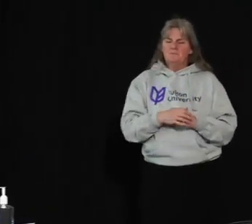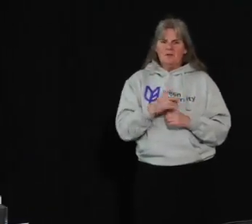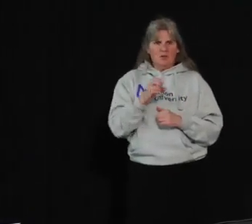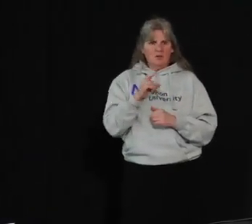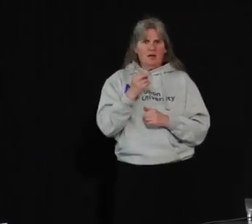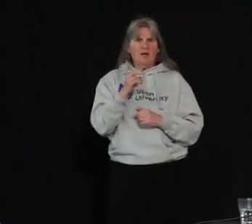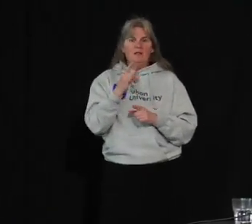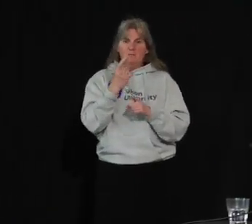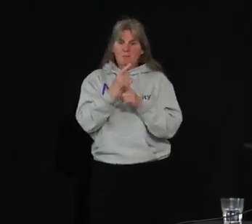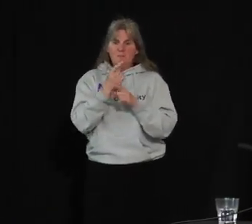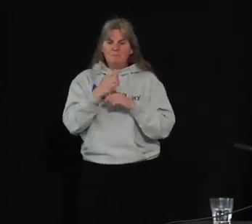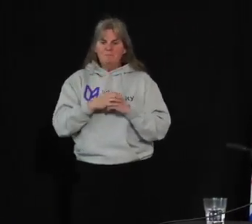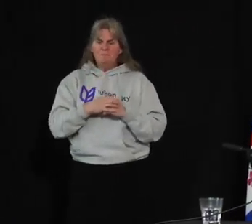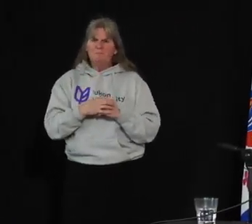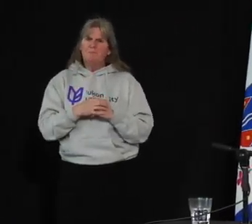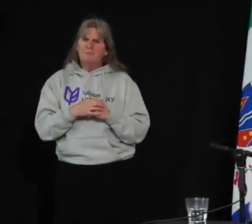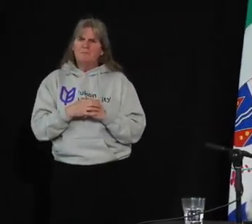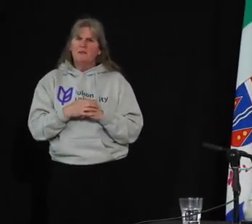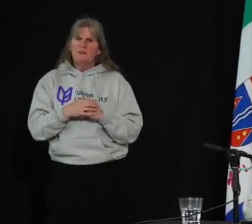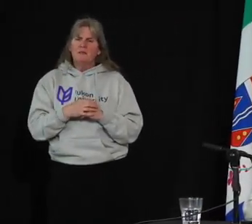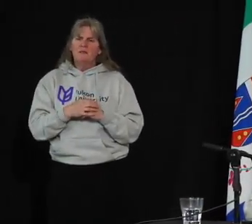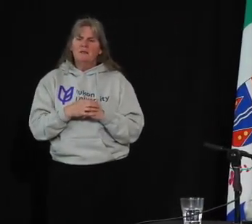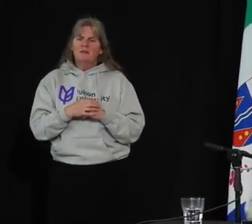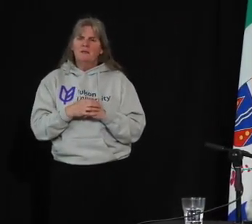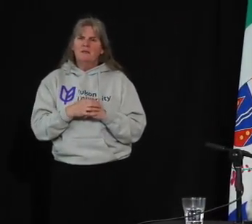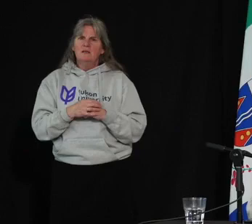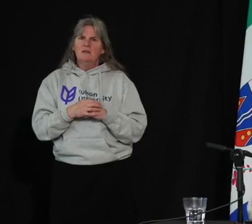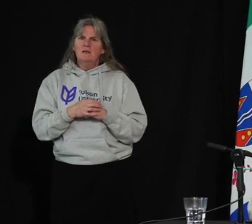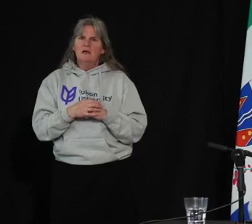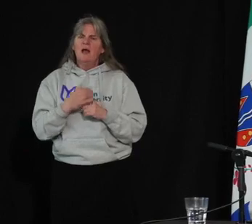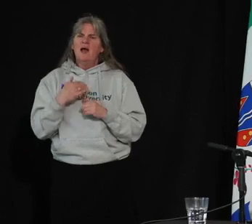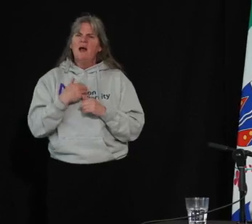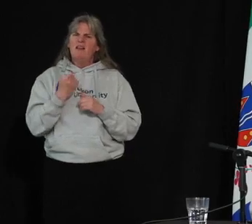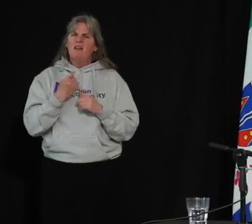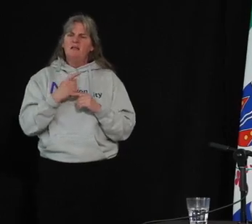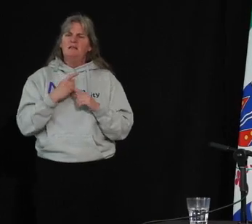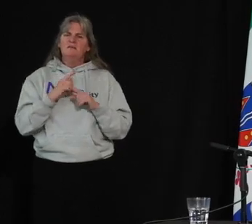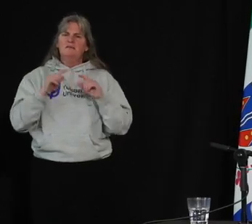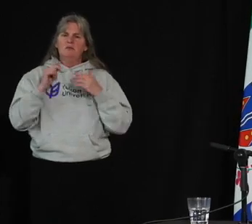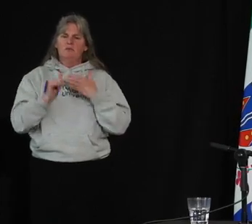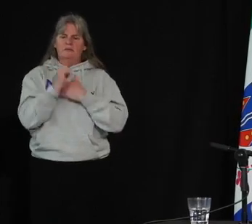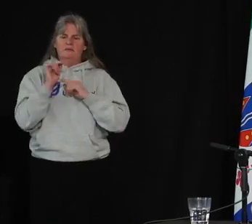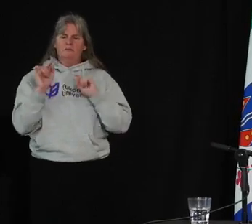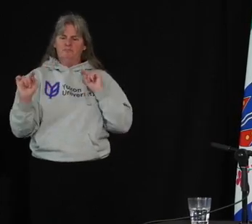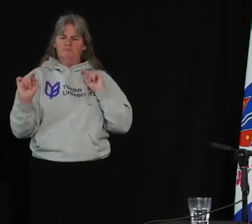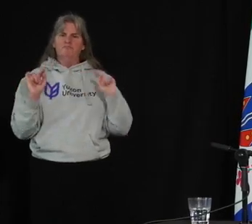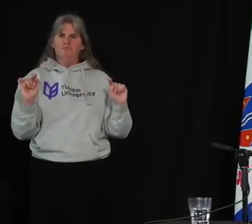Yeah, that's exactly right. There are some different risks